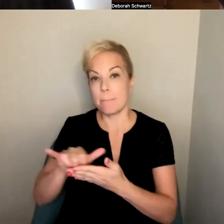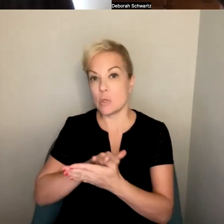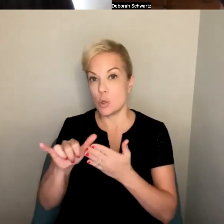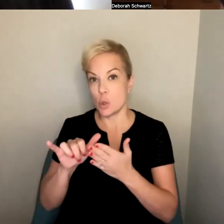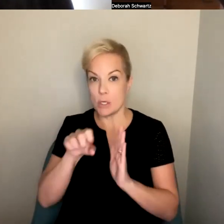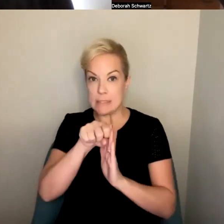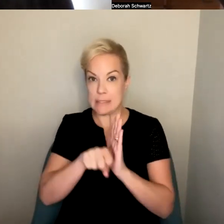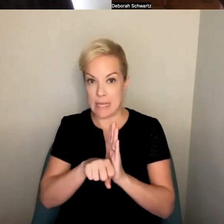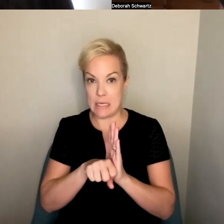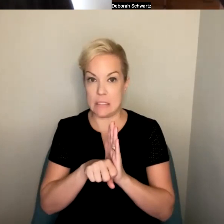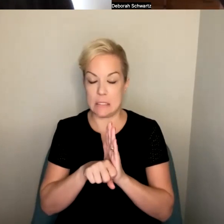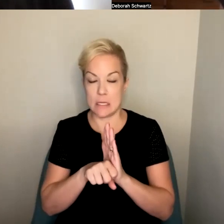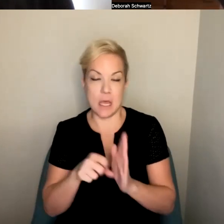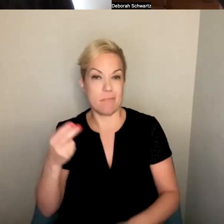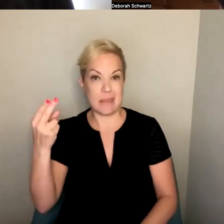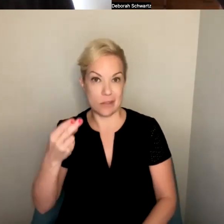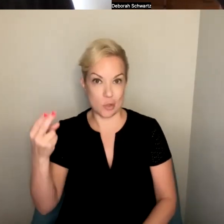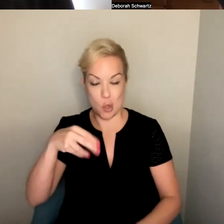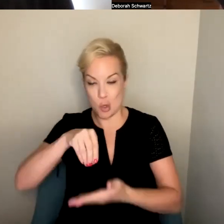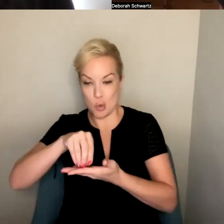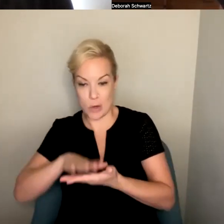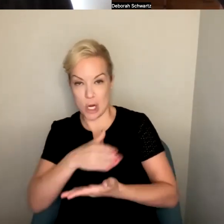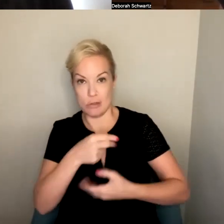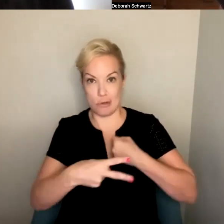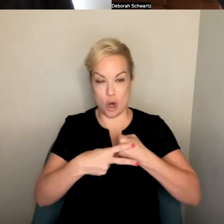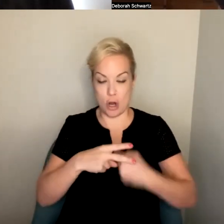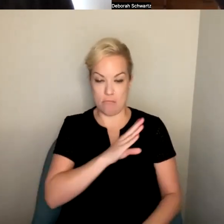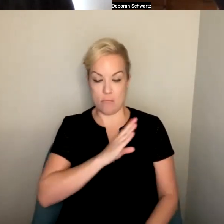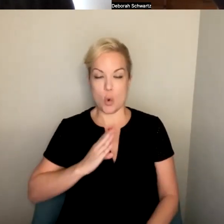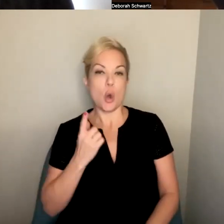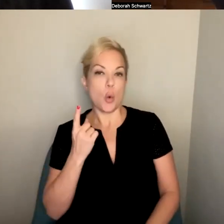New York State Historical Records and Archives board as an advisor, one of many from throughout